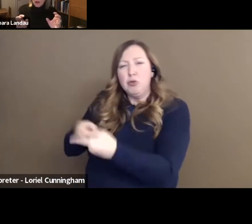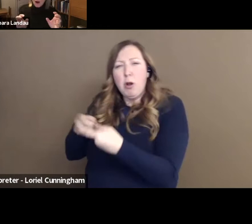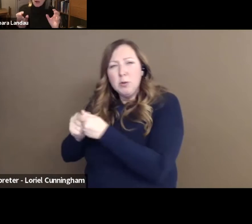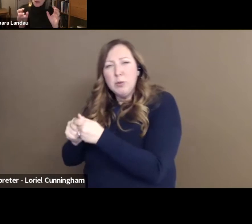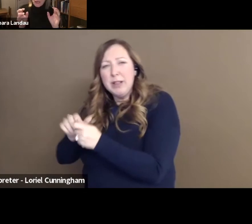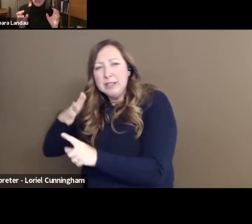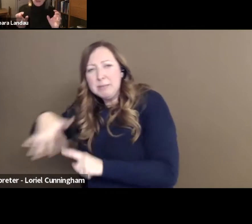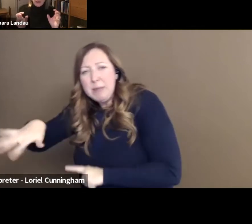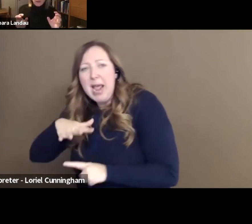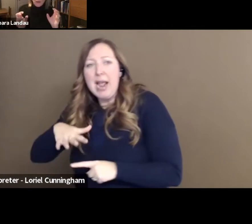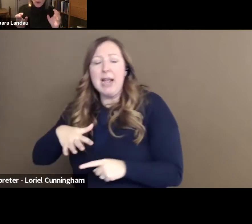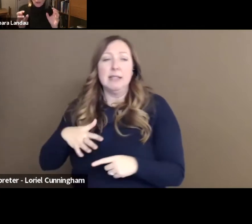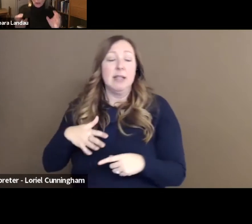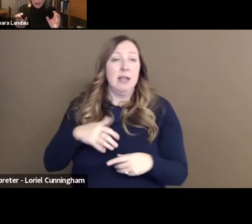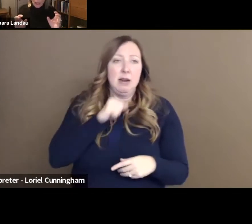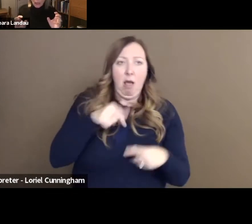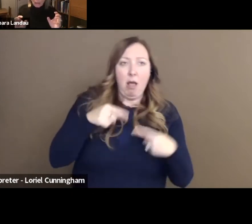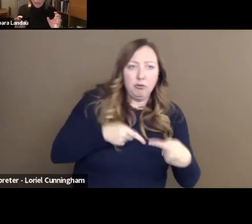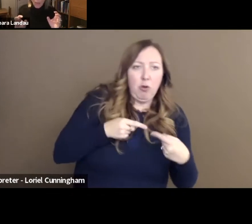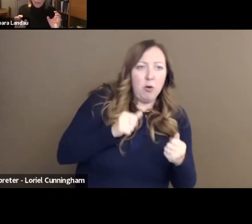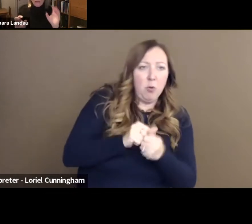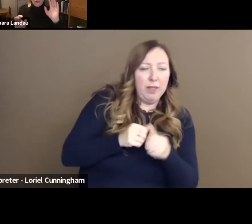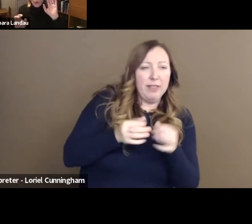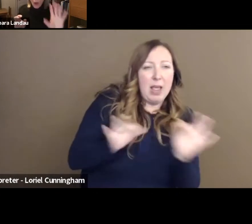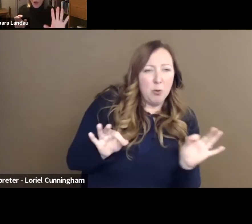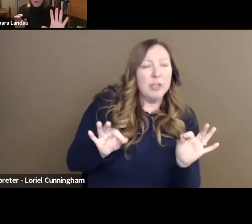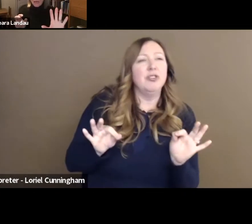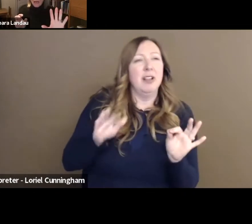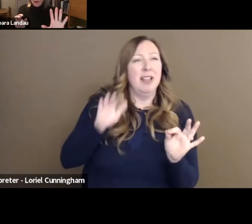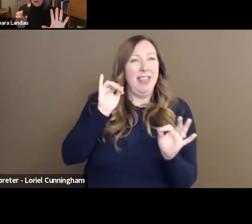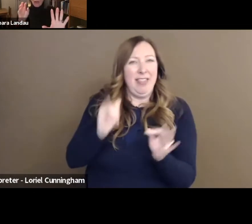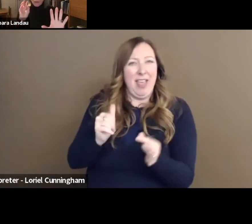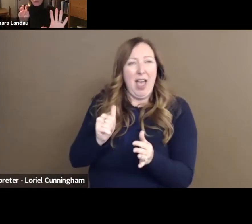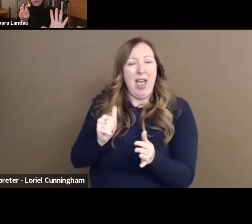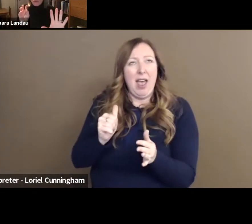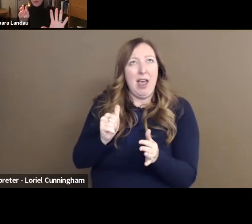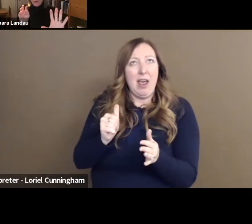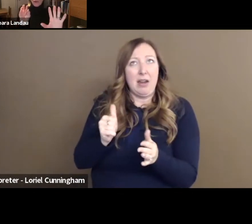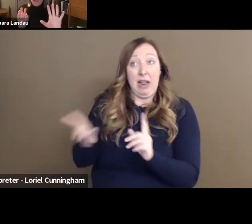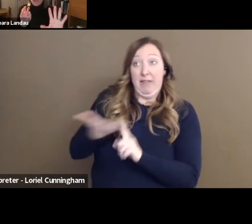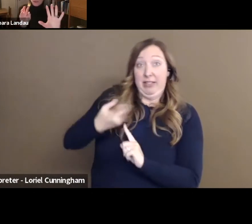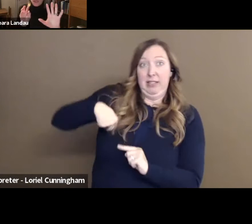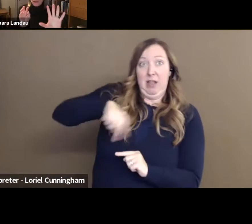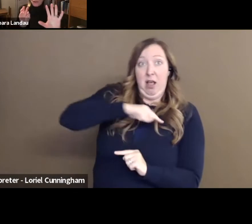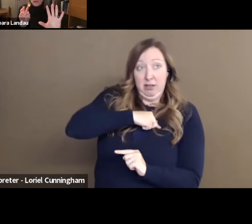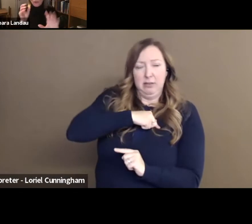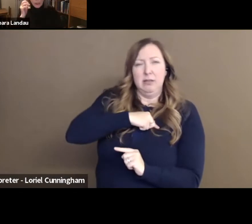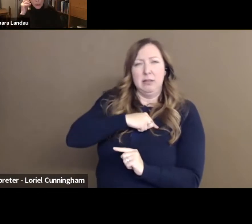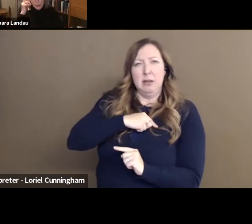are criteria for modularity that if you can knock one out and preserve the other